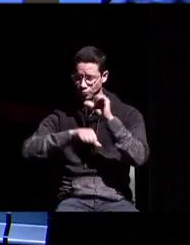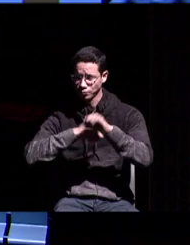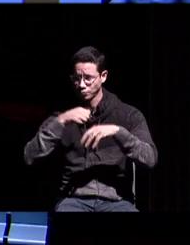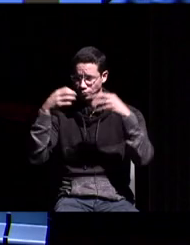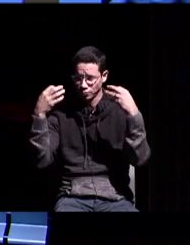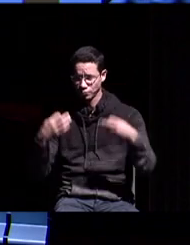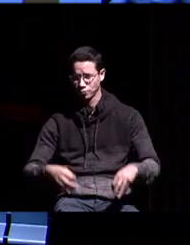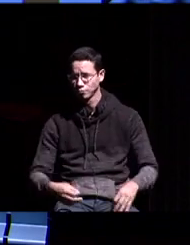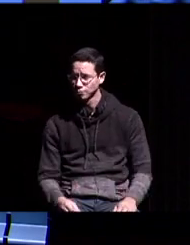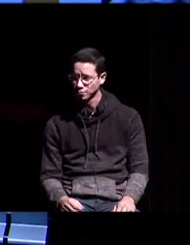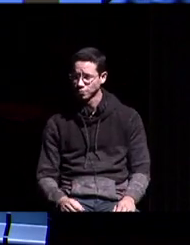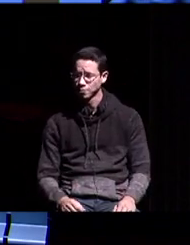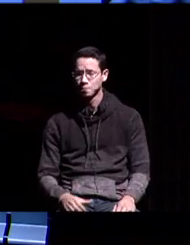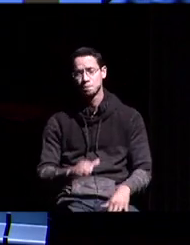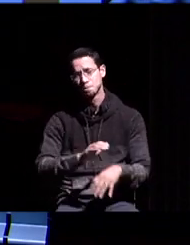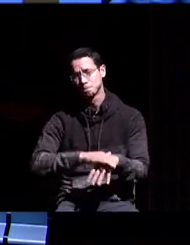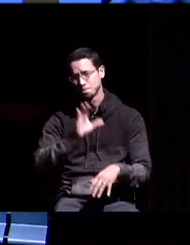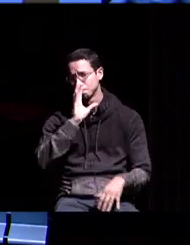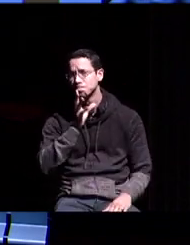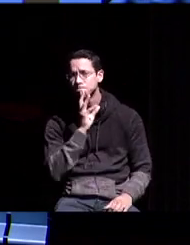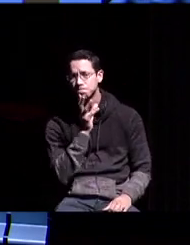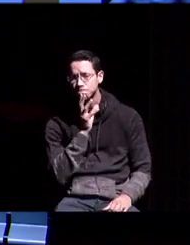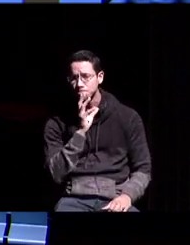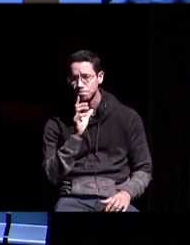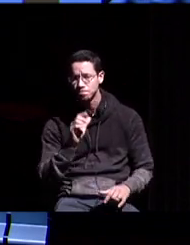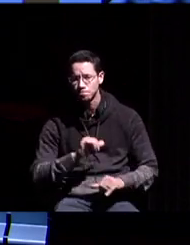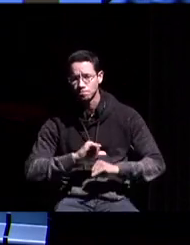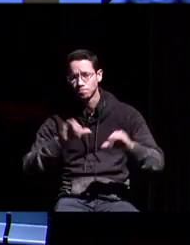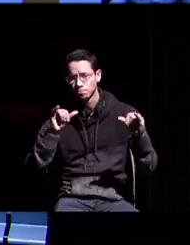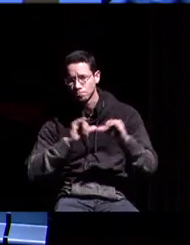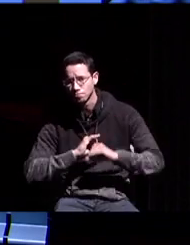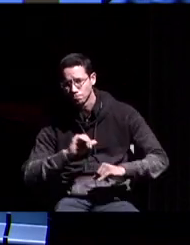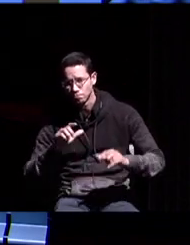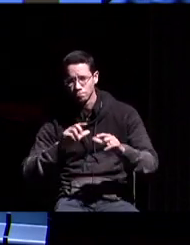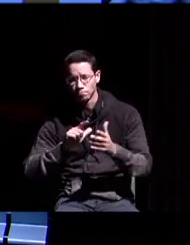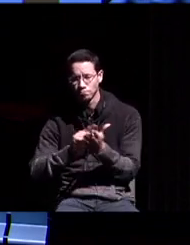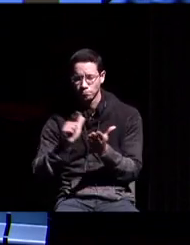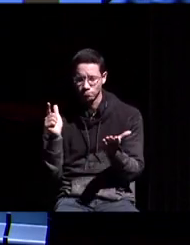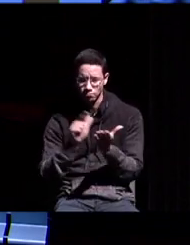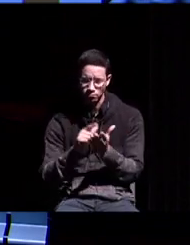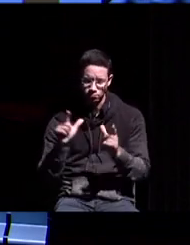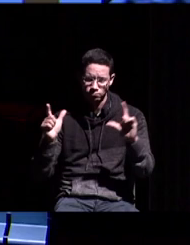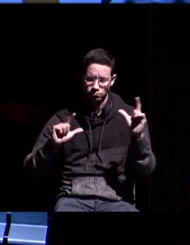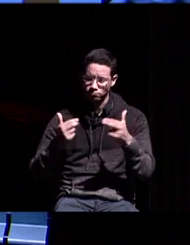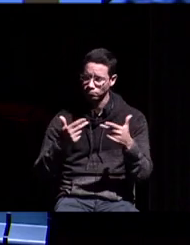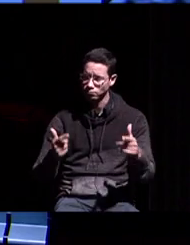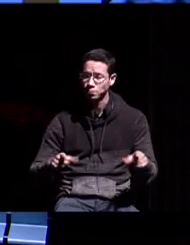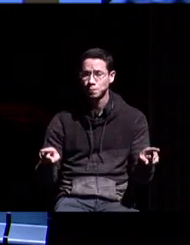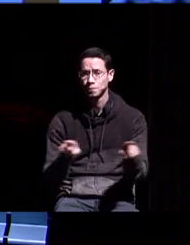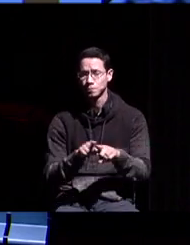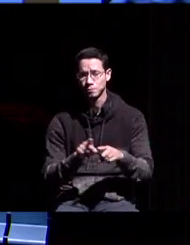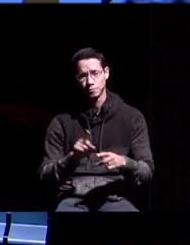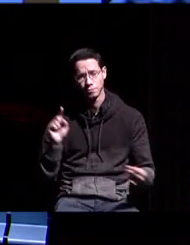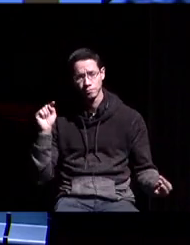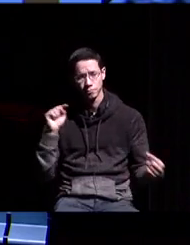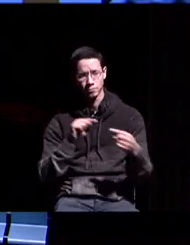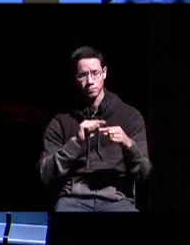what we read in the media and also in regard to a procedural modification, not only a material one,